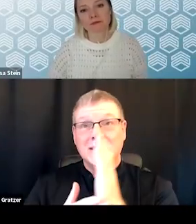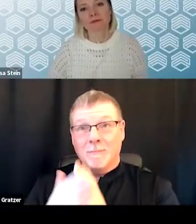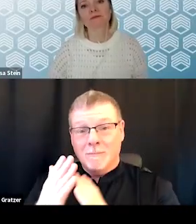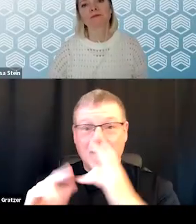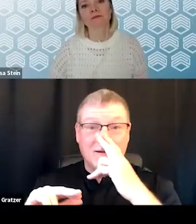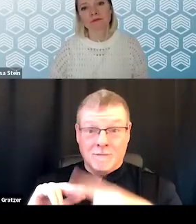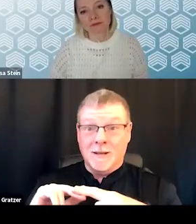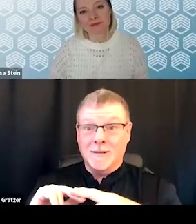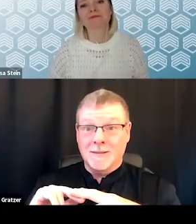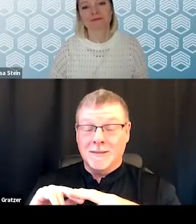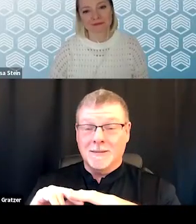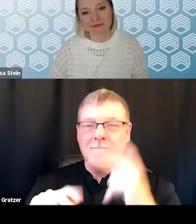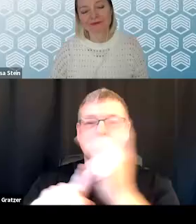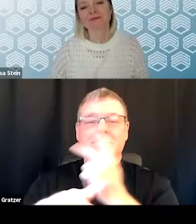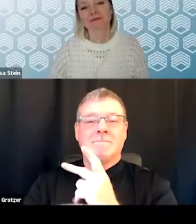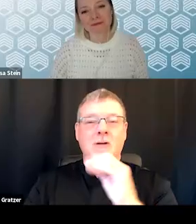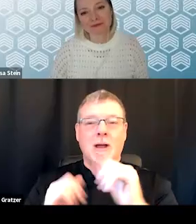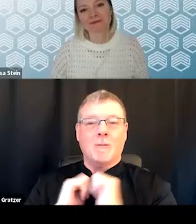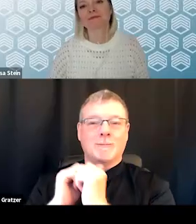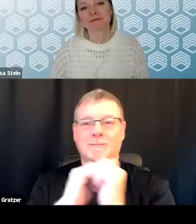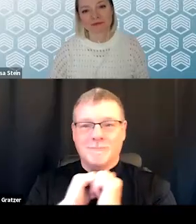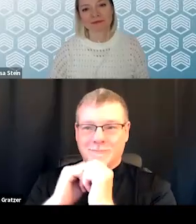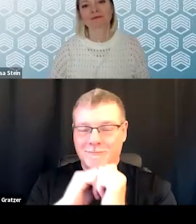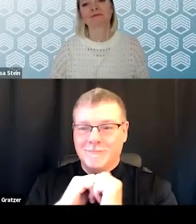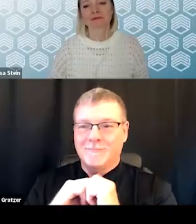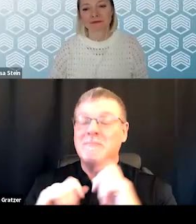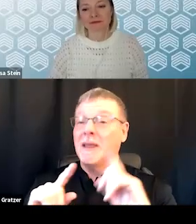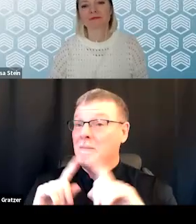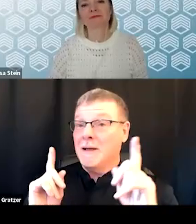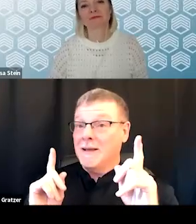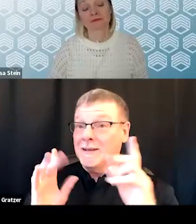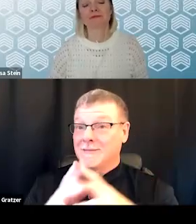of really getting to figure it out together. But that's not for everybody,